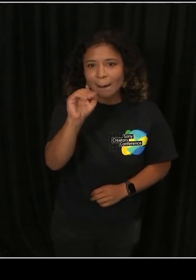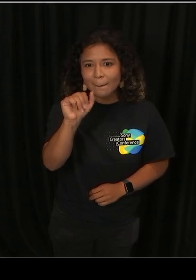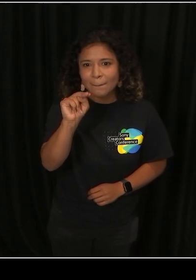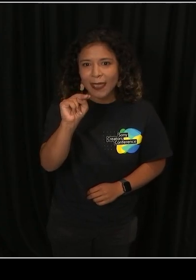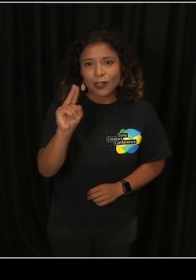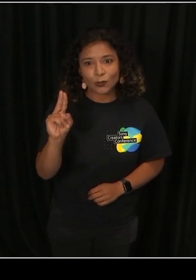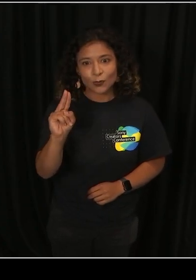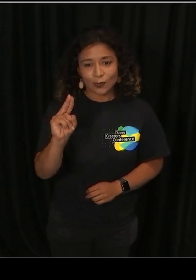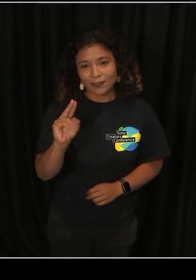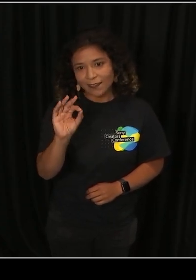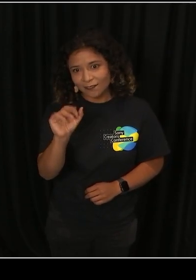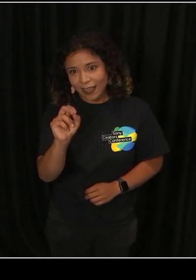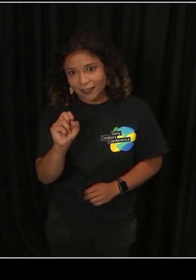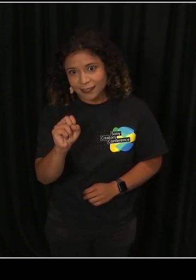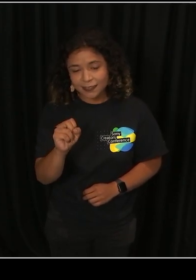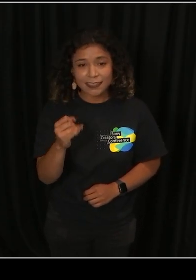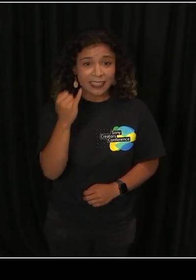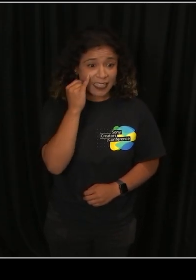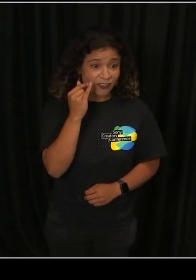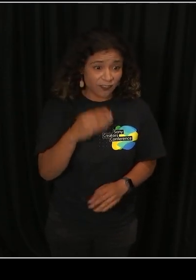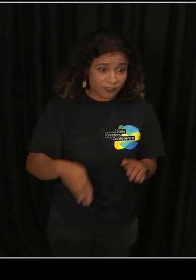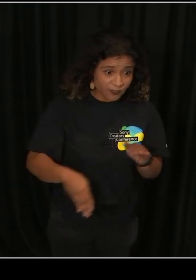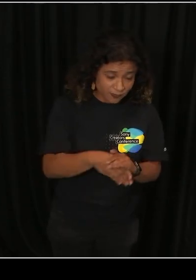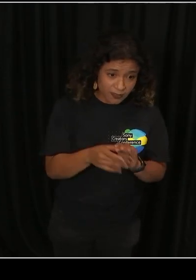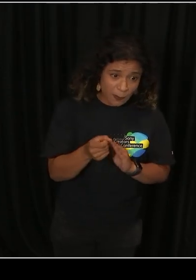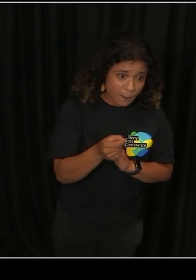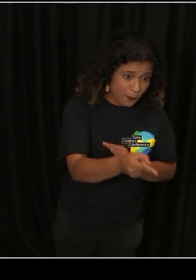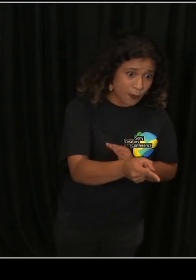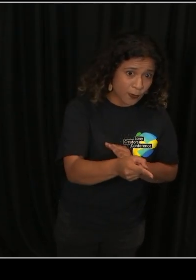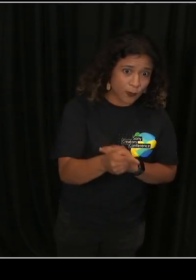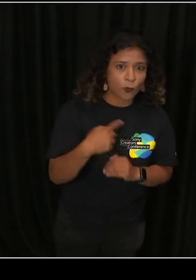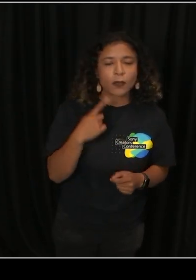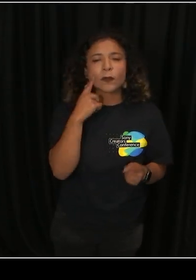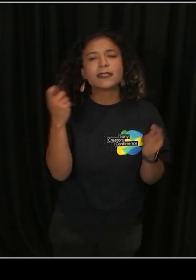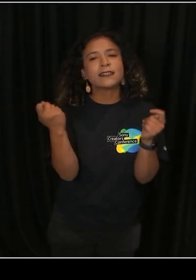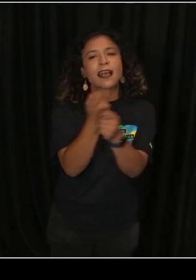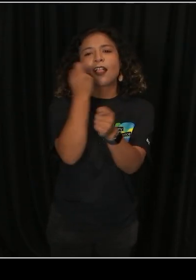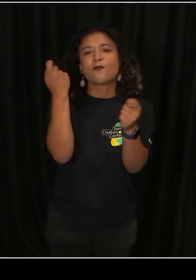Like, you know, goal celebration, or any specific dance for the Manchester City,